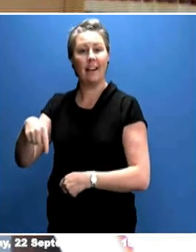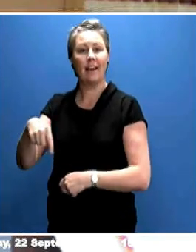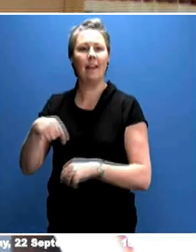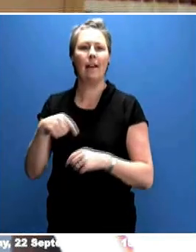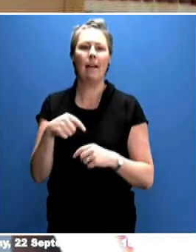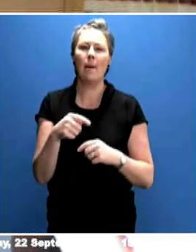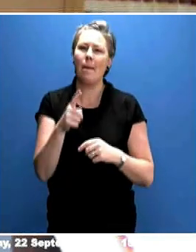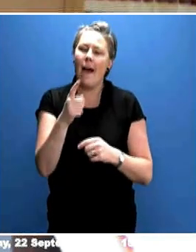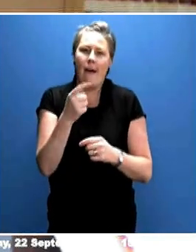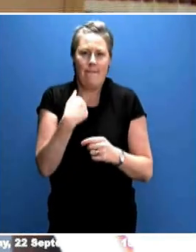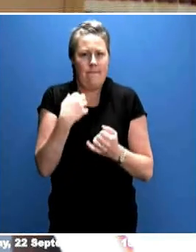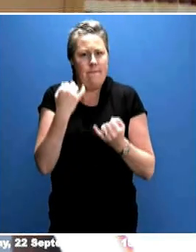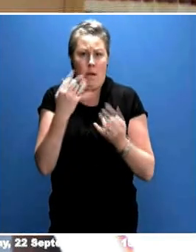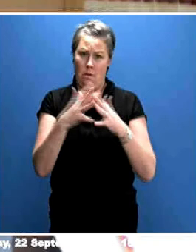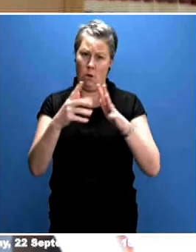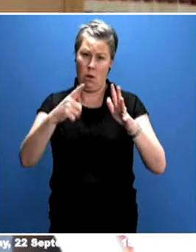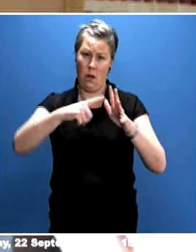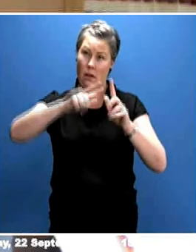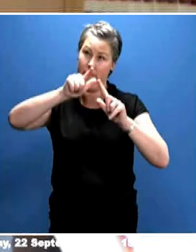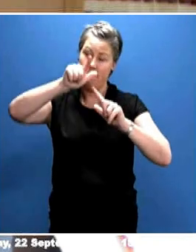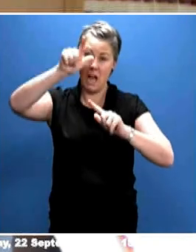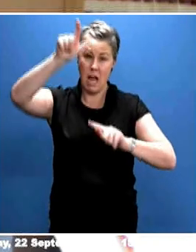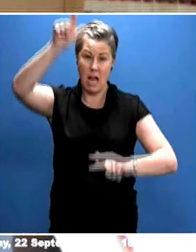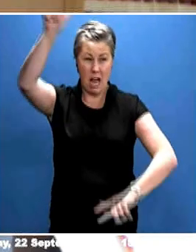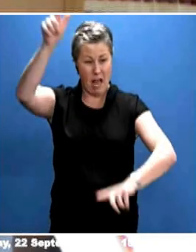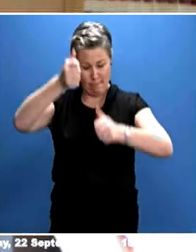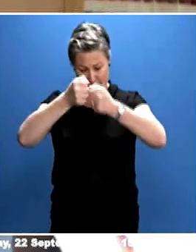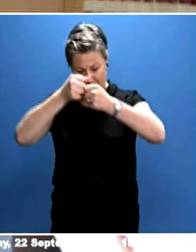very large State, and enabling that can be quite difficult.